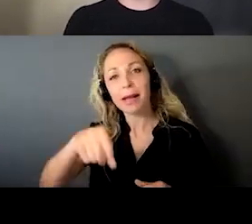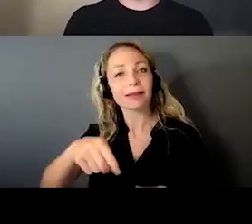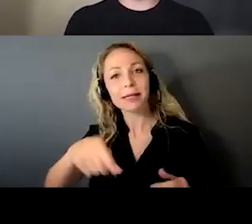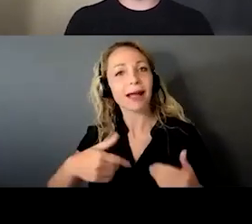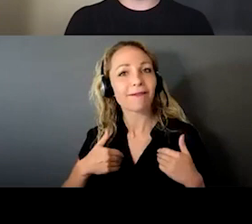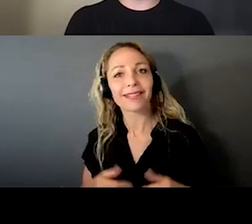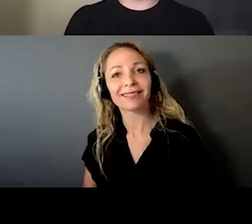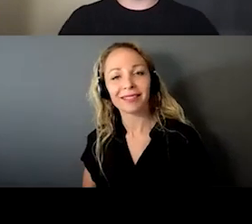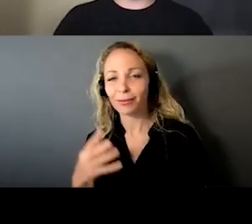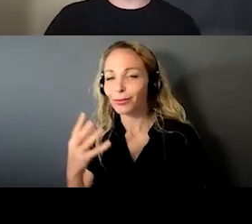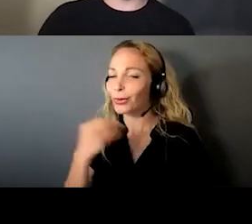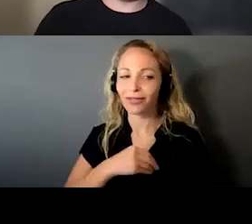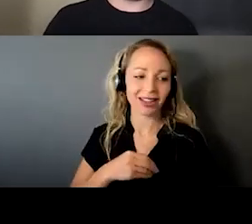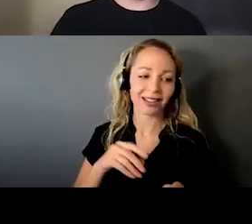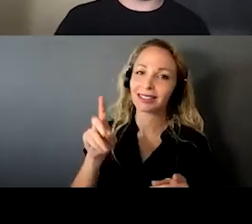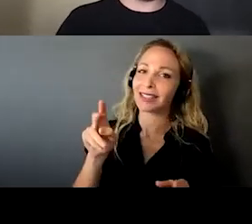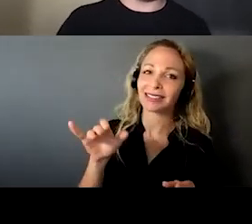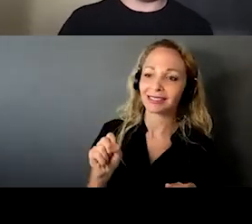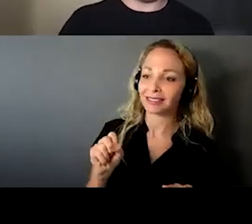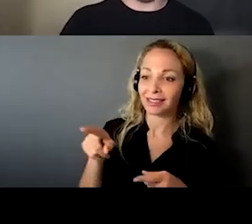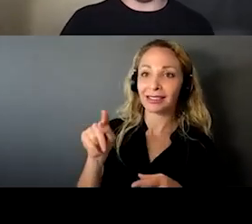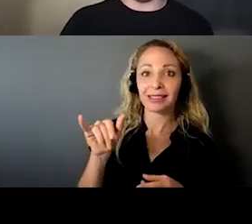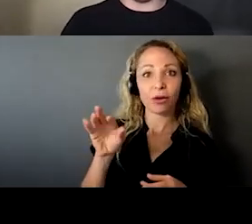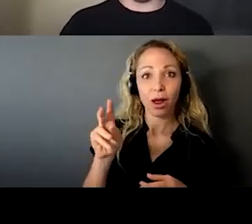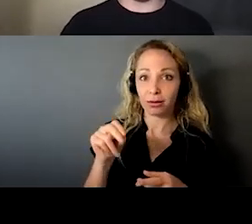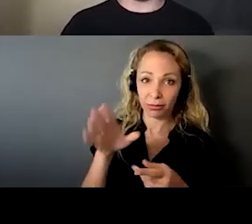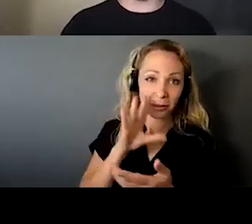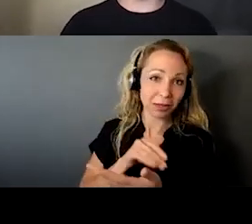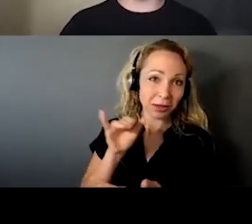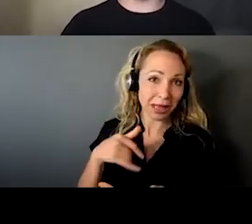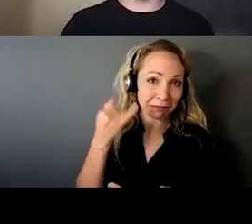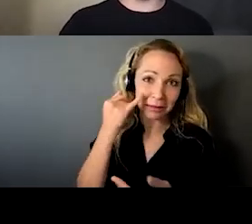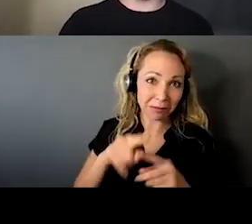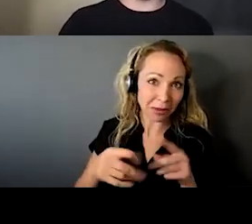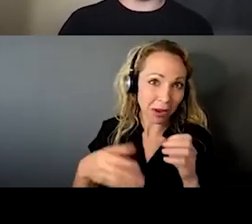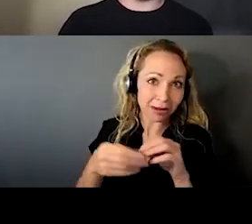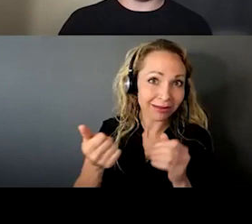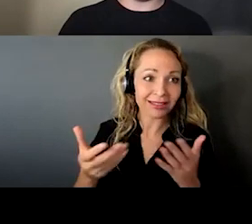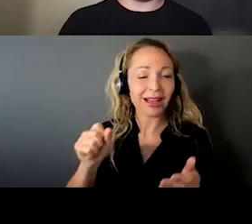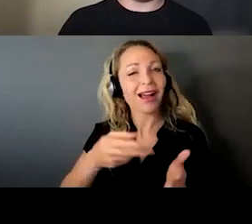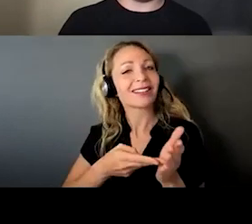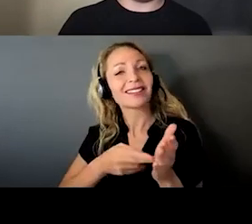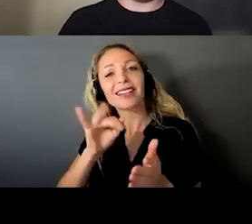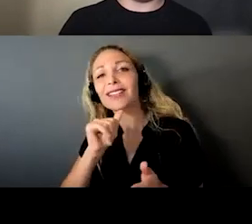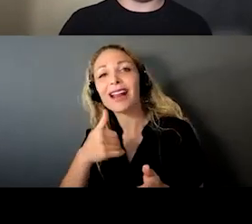TYRON, YOU HAVE SOMETHING TO SAY. IF WE DIDN'T HAVE THE CUSTOM APP MORE STUFF TO